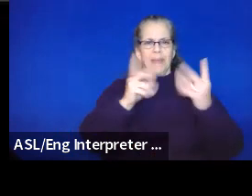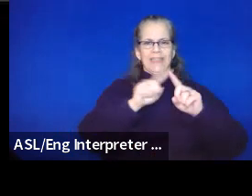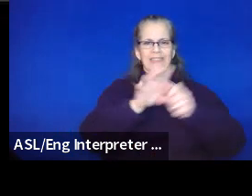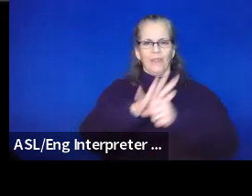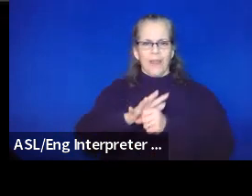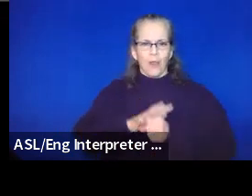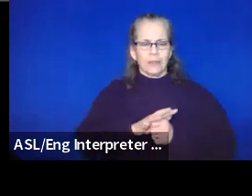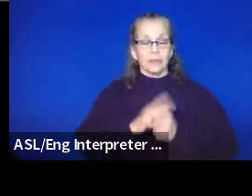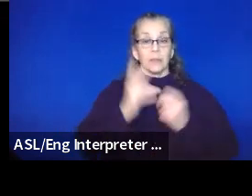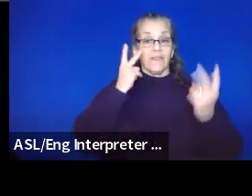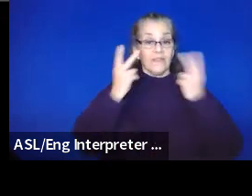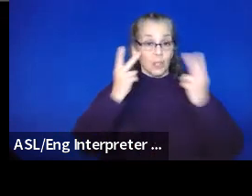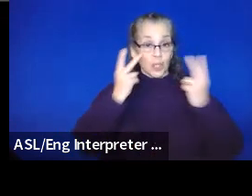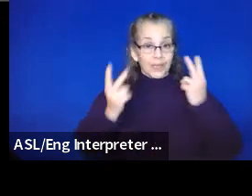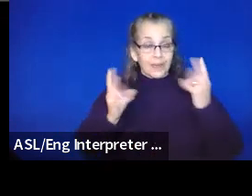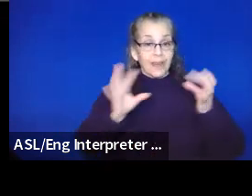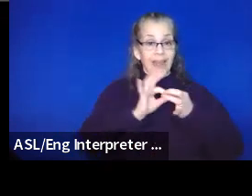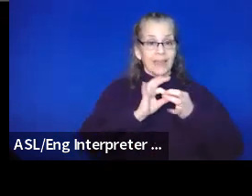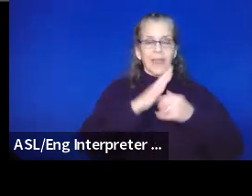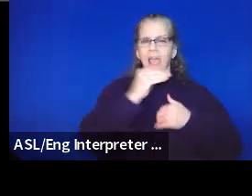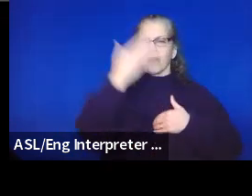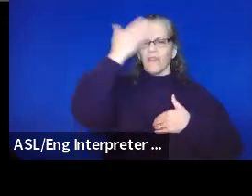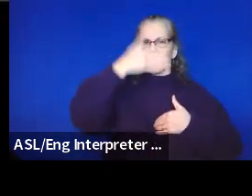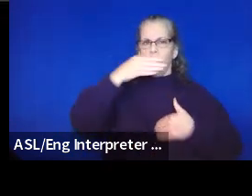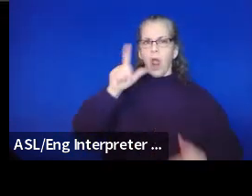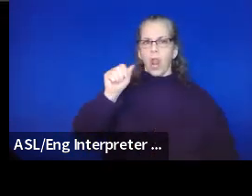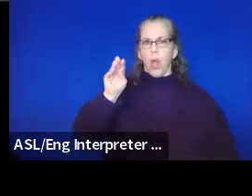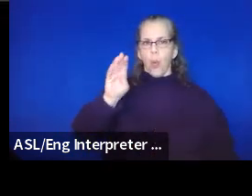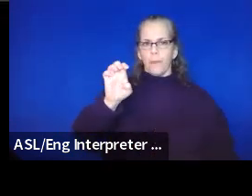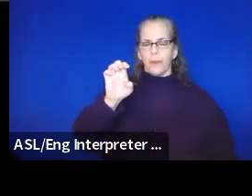like vision as well as to the frontal lobe where processing occurs and the motor areas